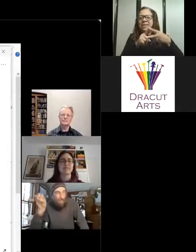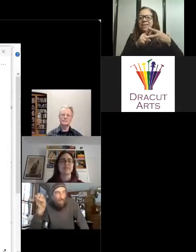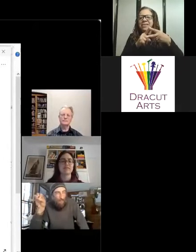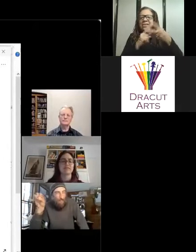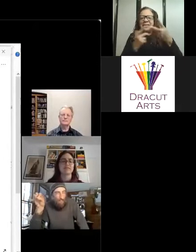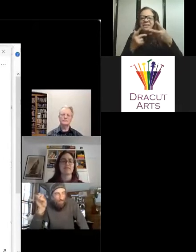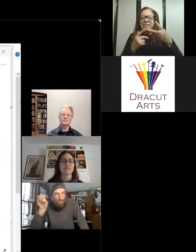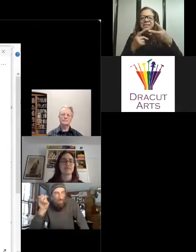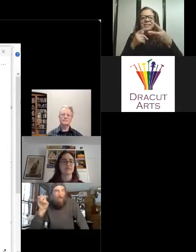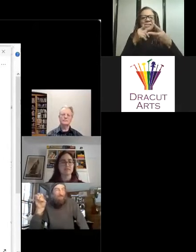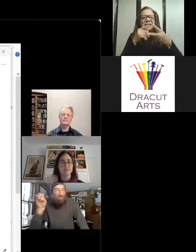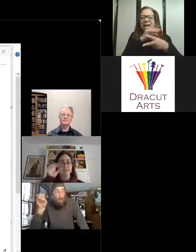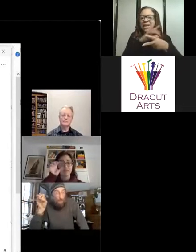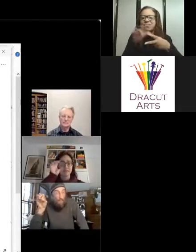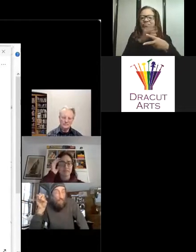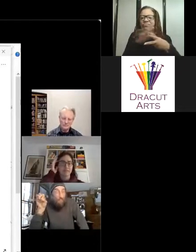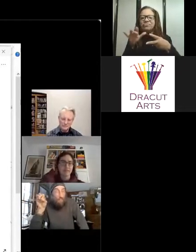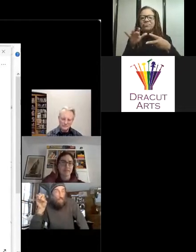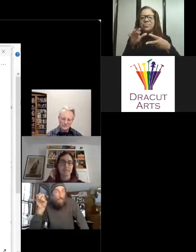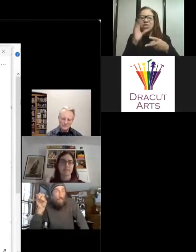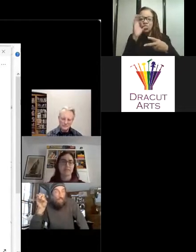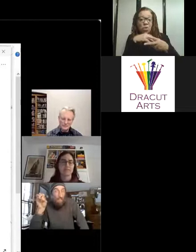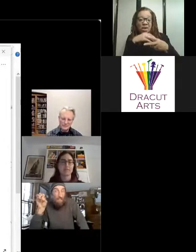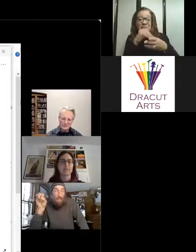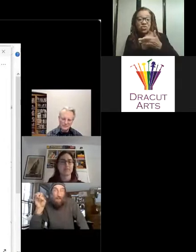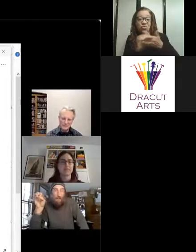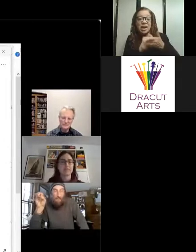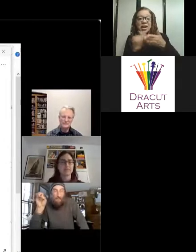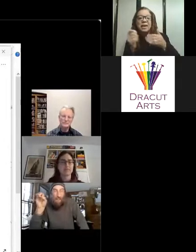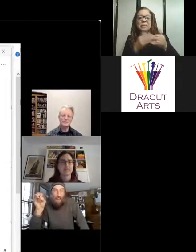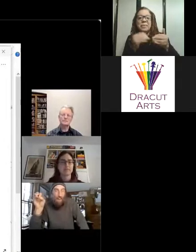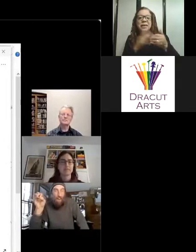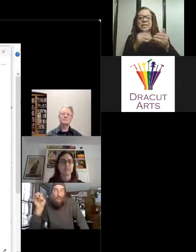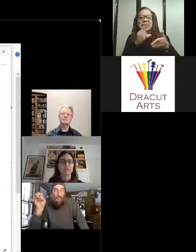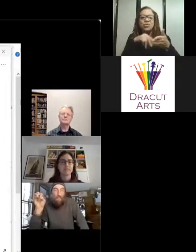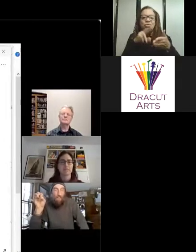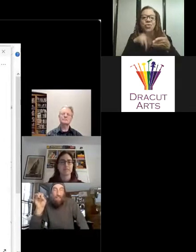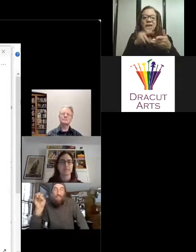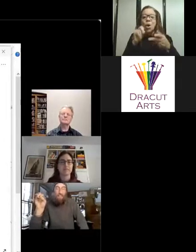handwriting is strange but easy to read? Or this fine artist, who spent his